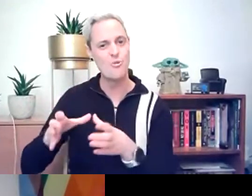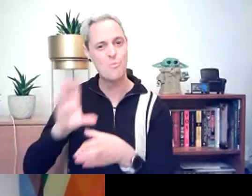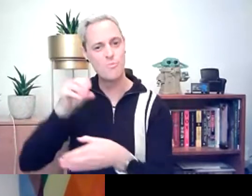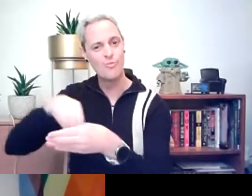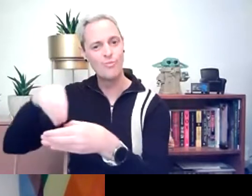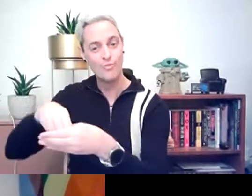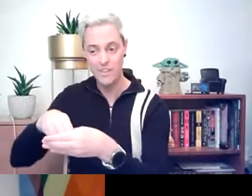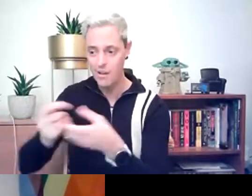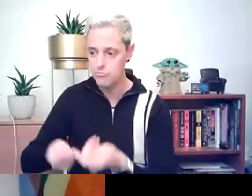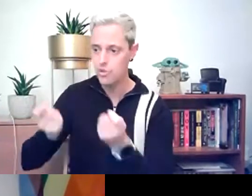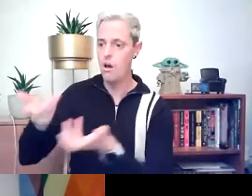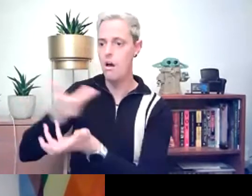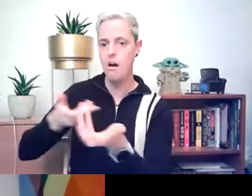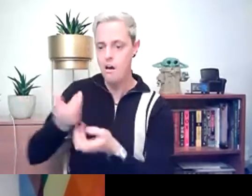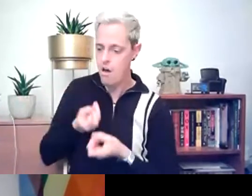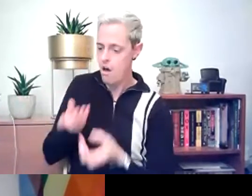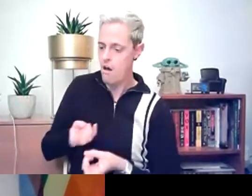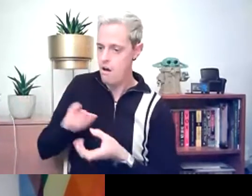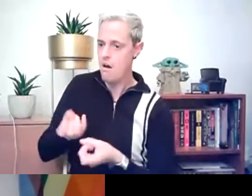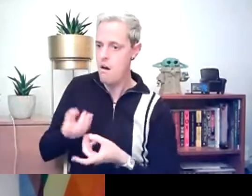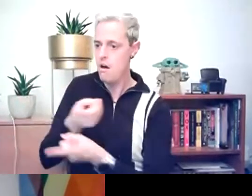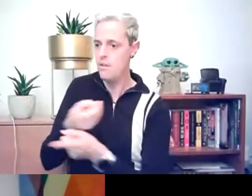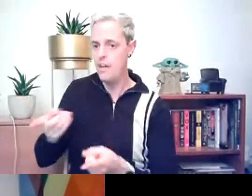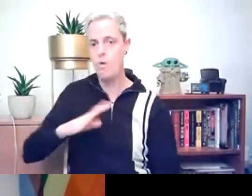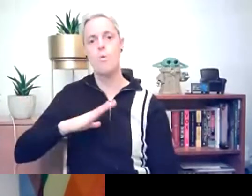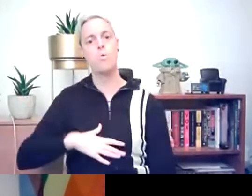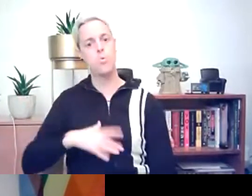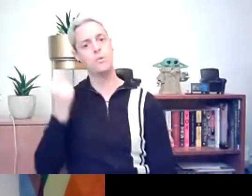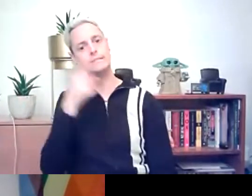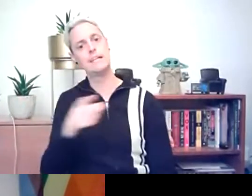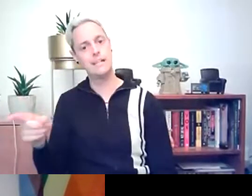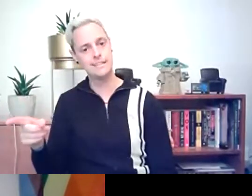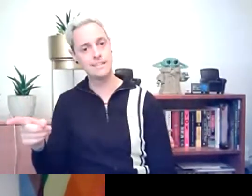it then and unload and hopefully find a degree of comfort and even guidance from that peer